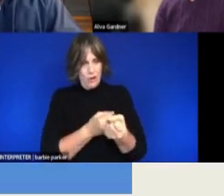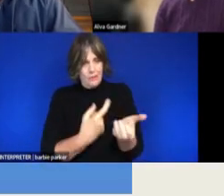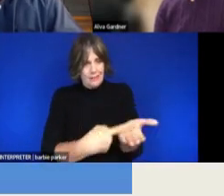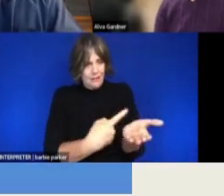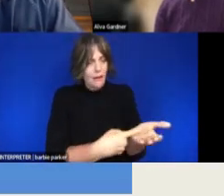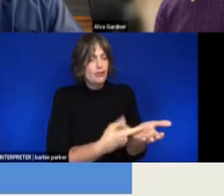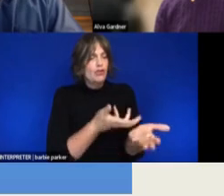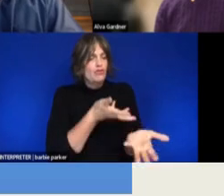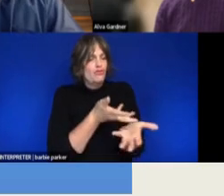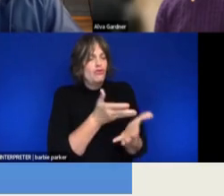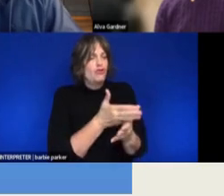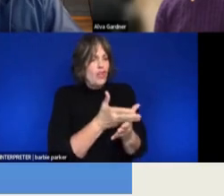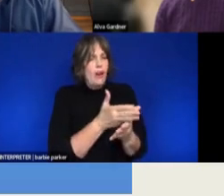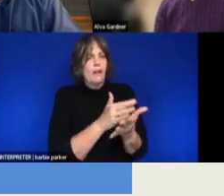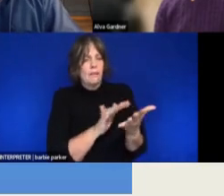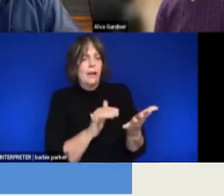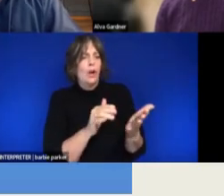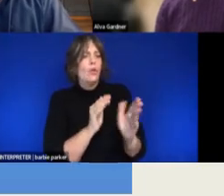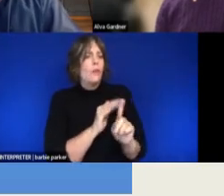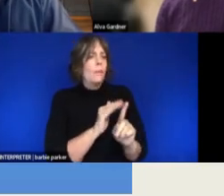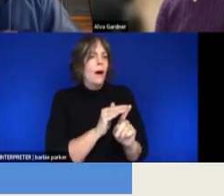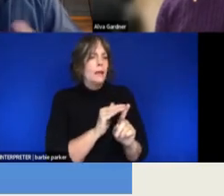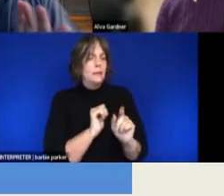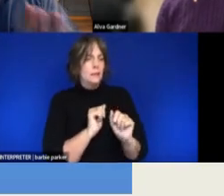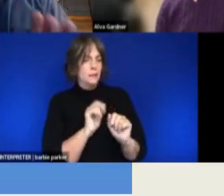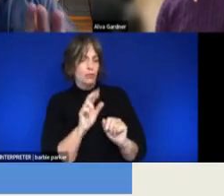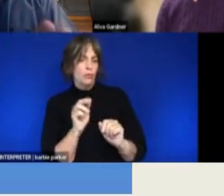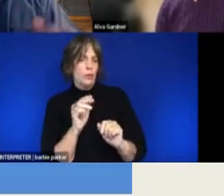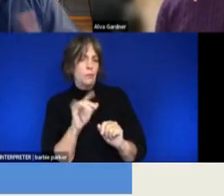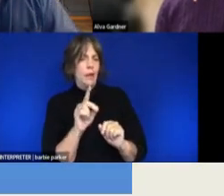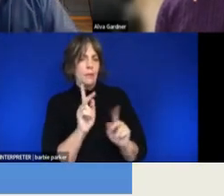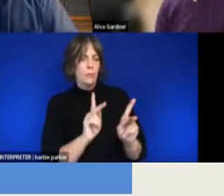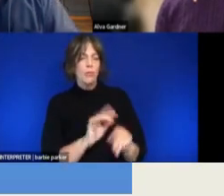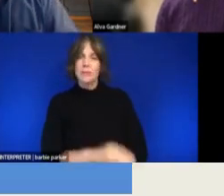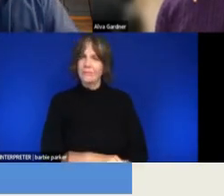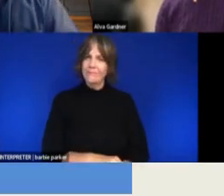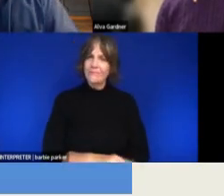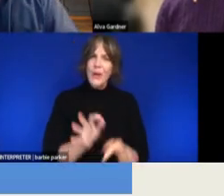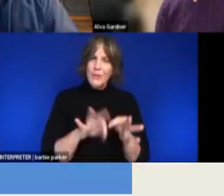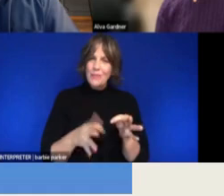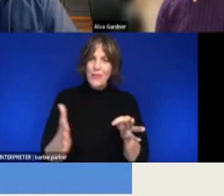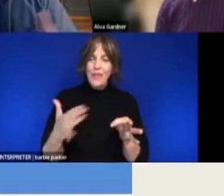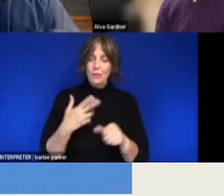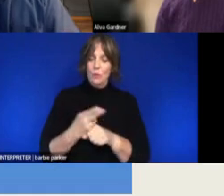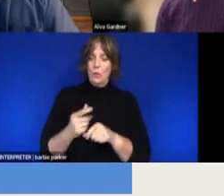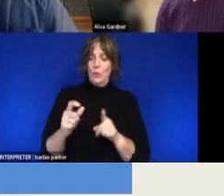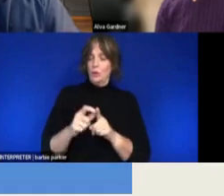information. Let's remind people, rather than prompt people. Simple thing, when we use terms such as clients that